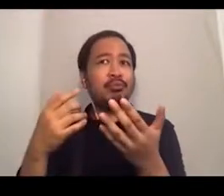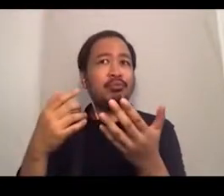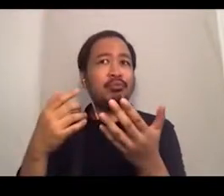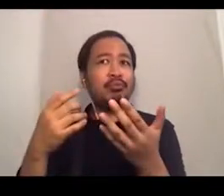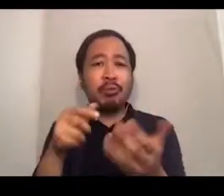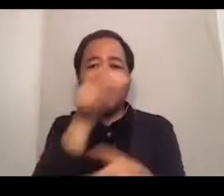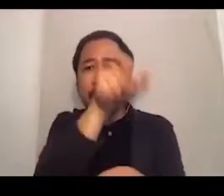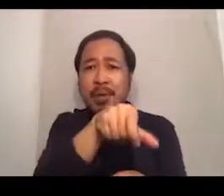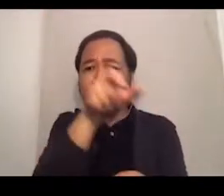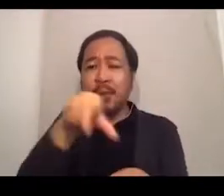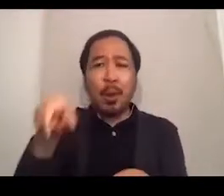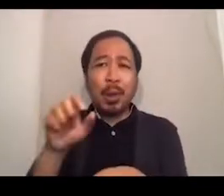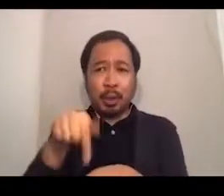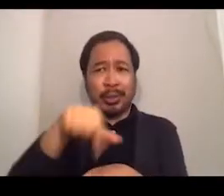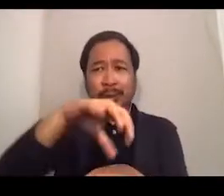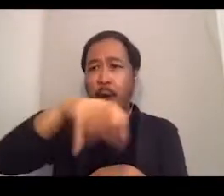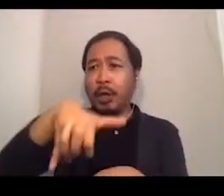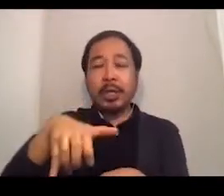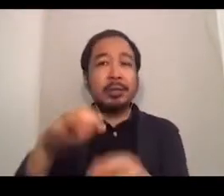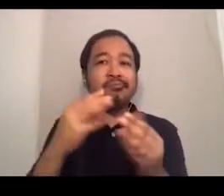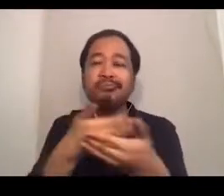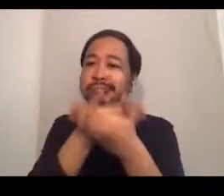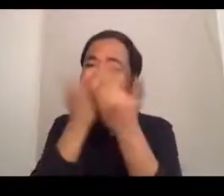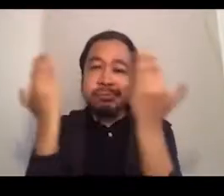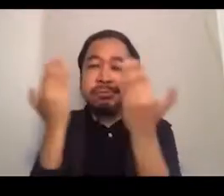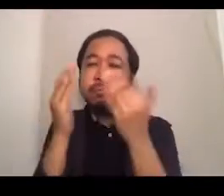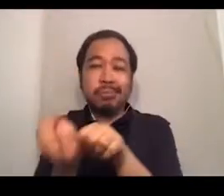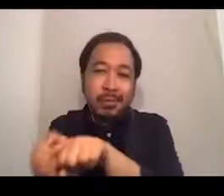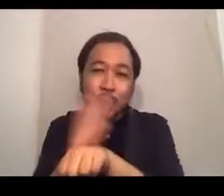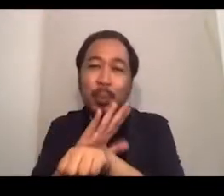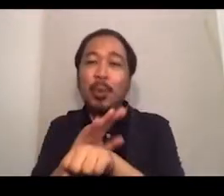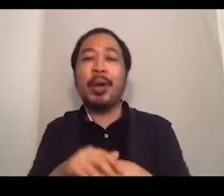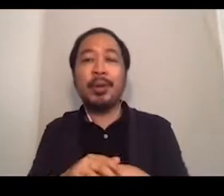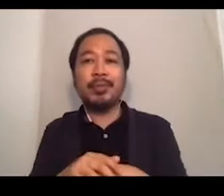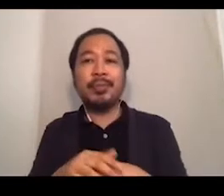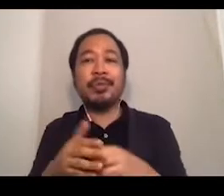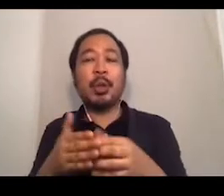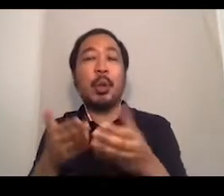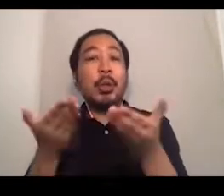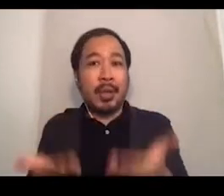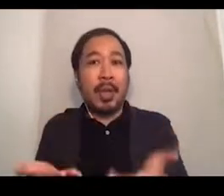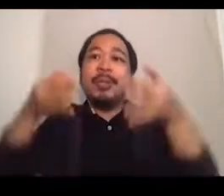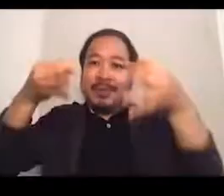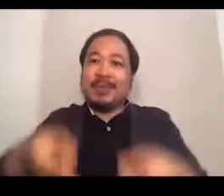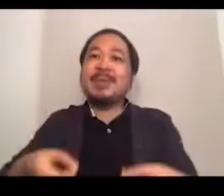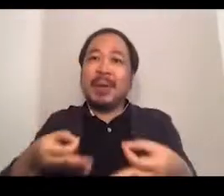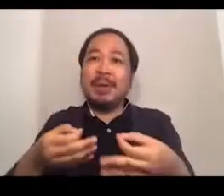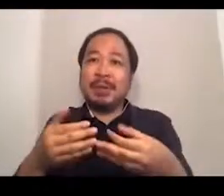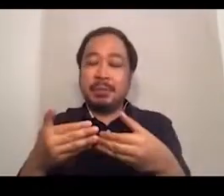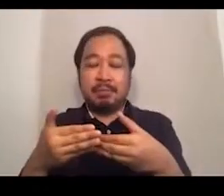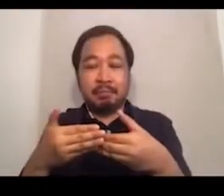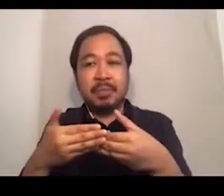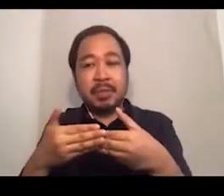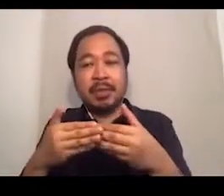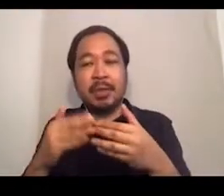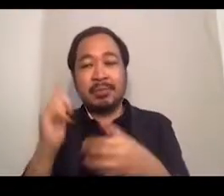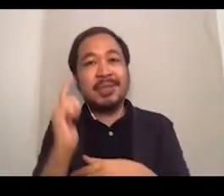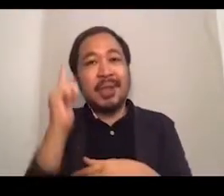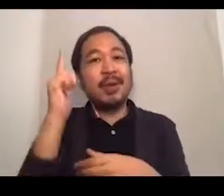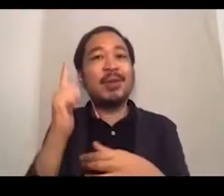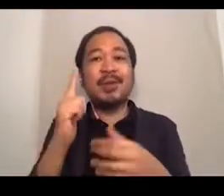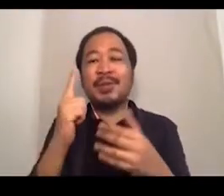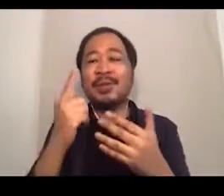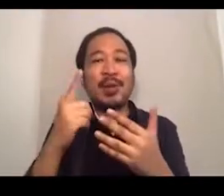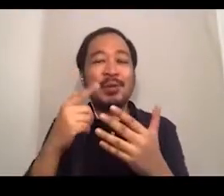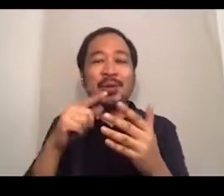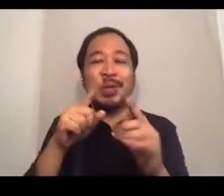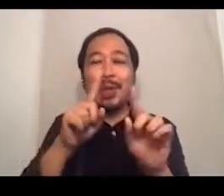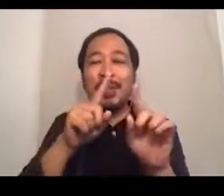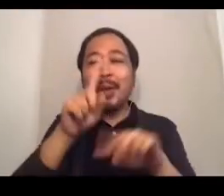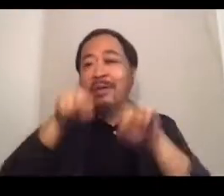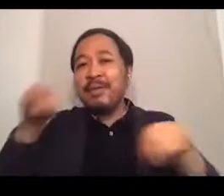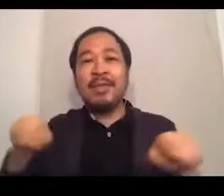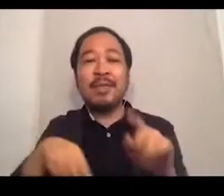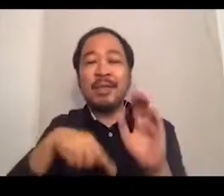But people with disabilities will certainly be included in our programme in the communities.